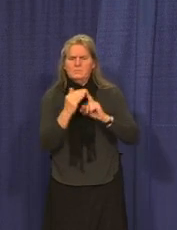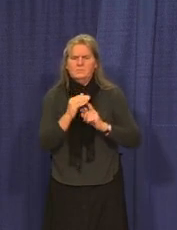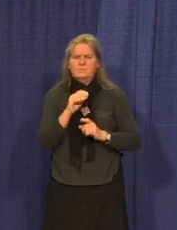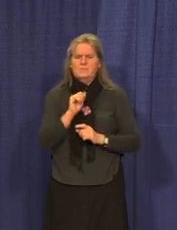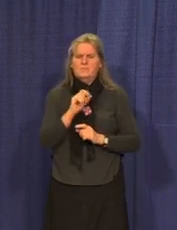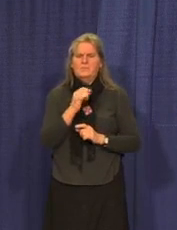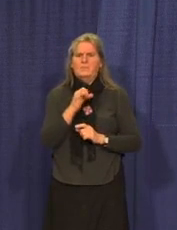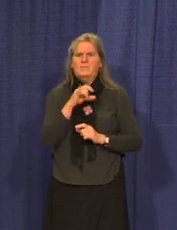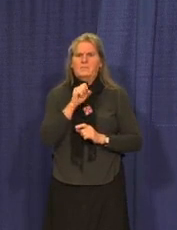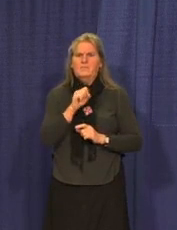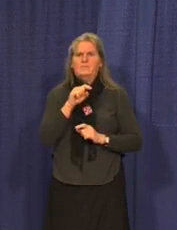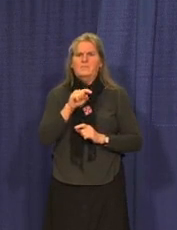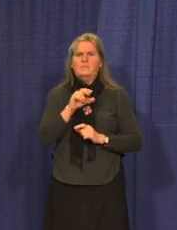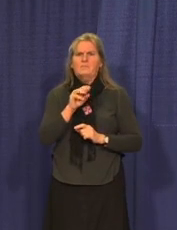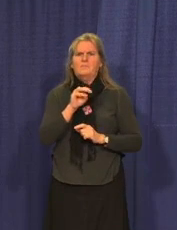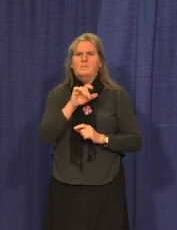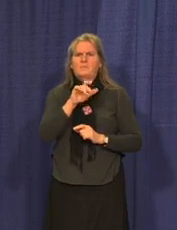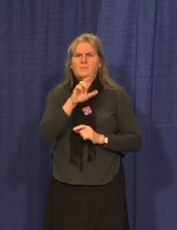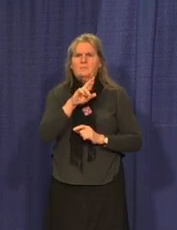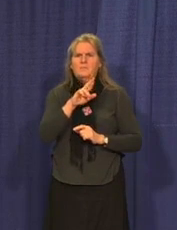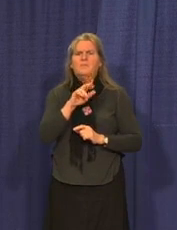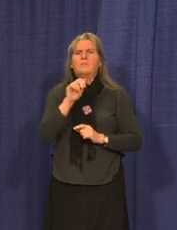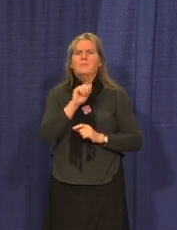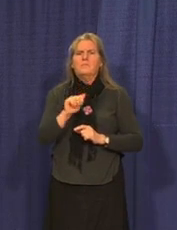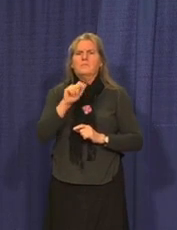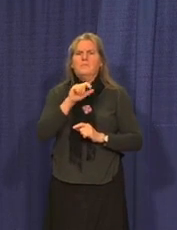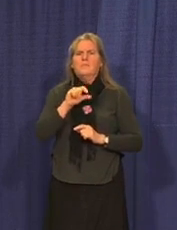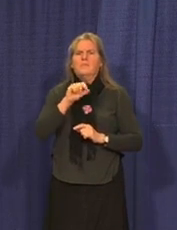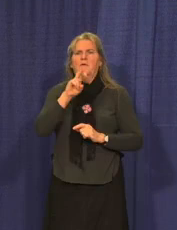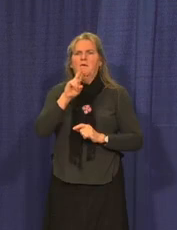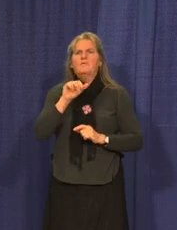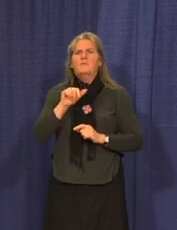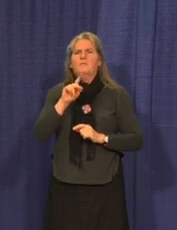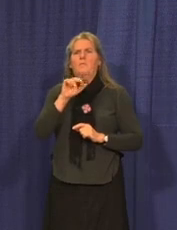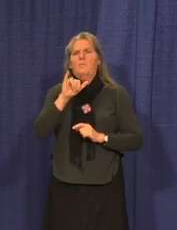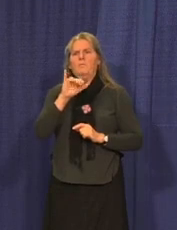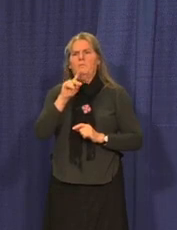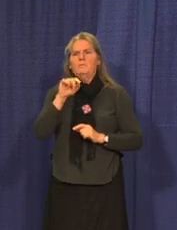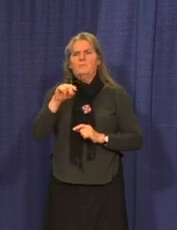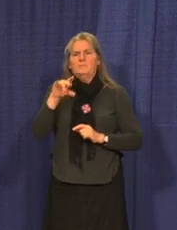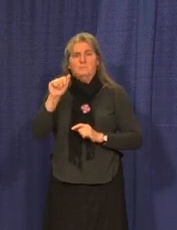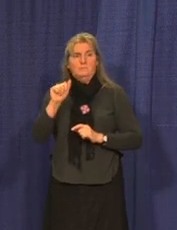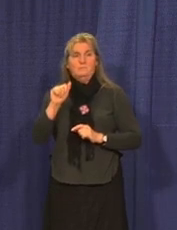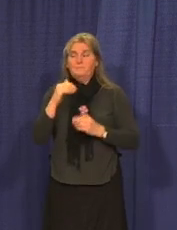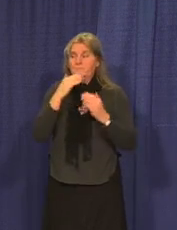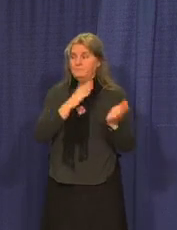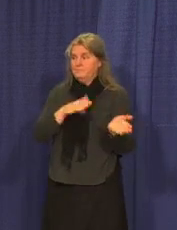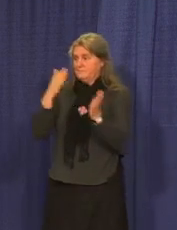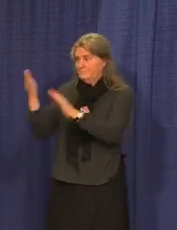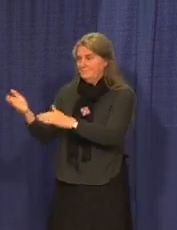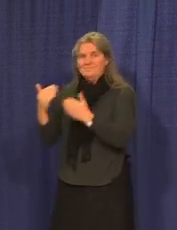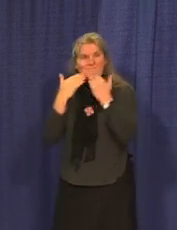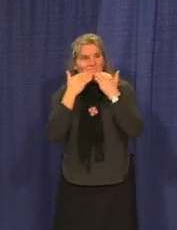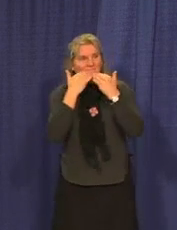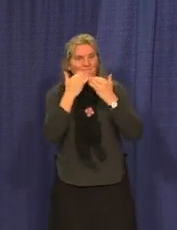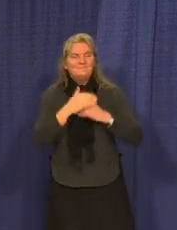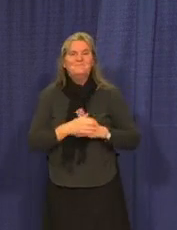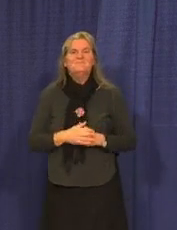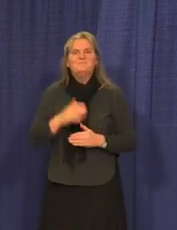problem, please e-mail Alexis Miller.